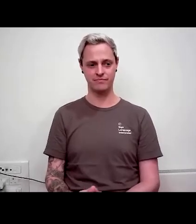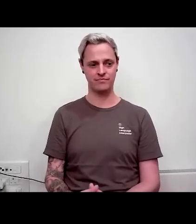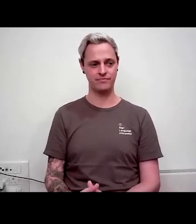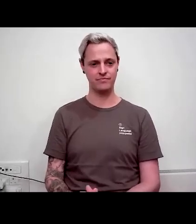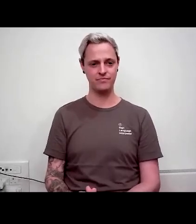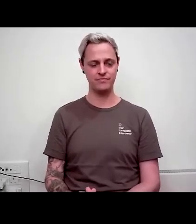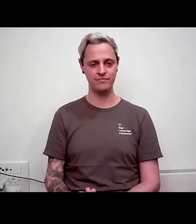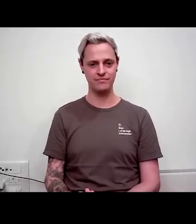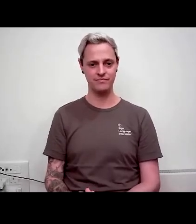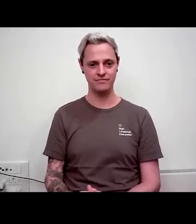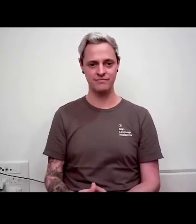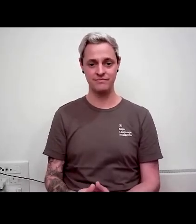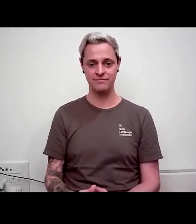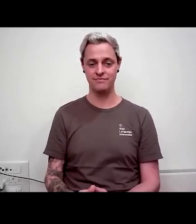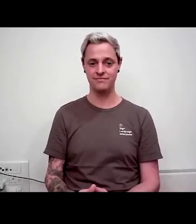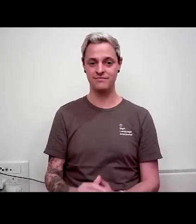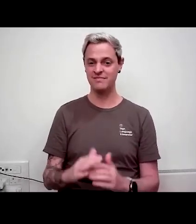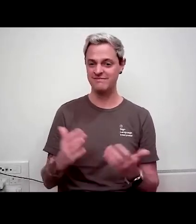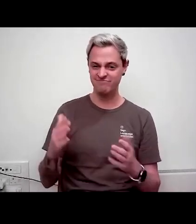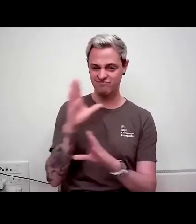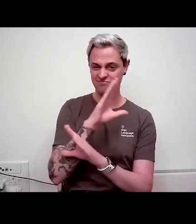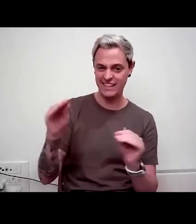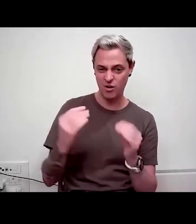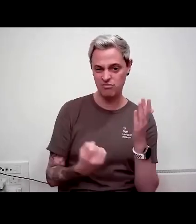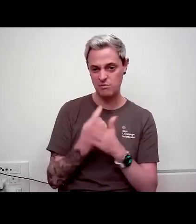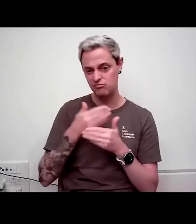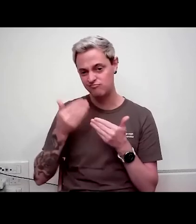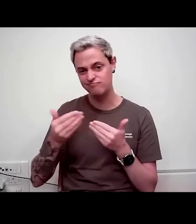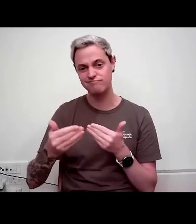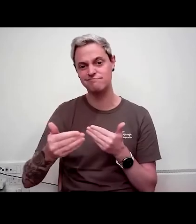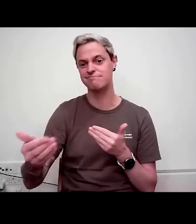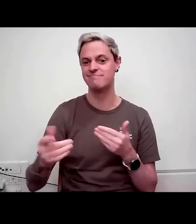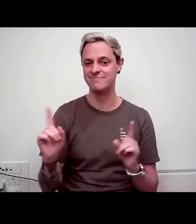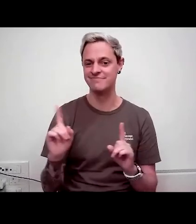Just a little bit of housekeeping before we start.